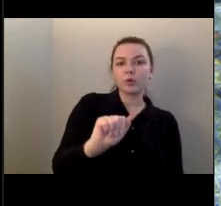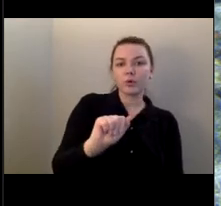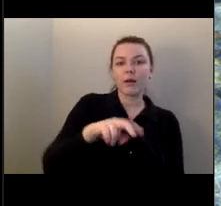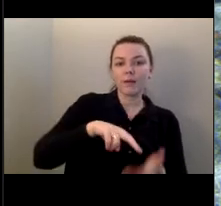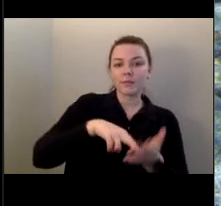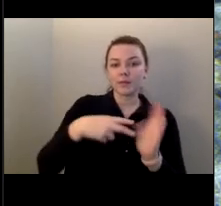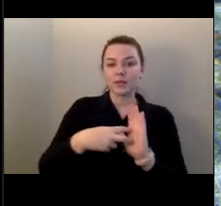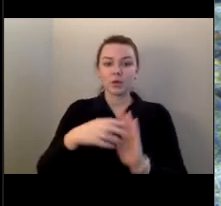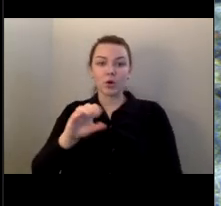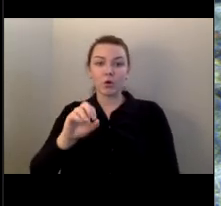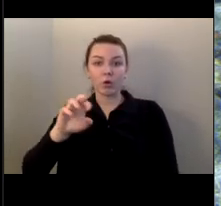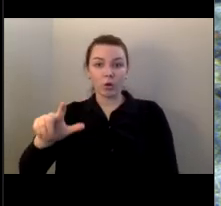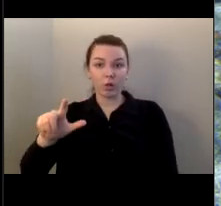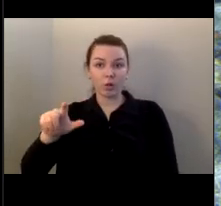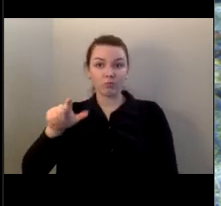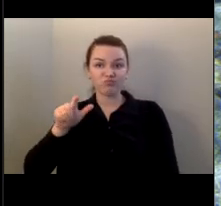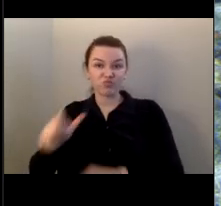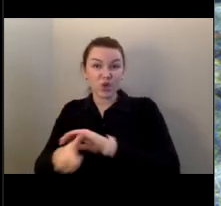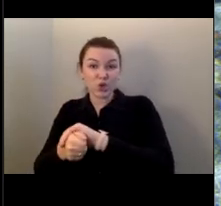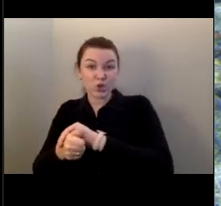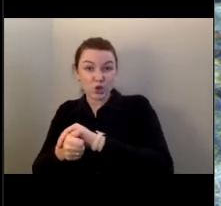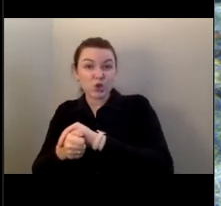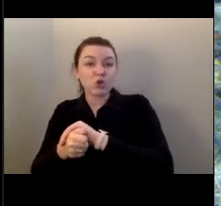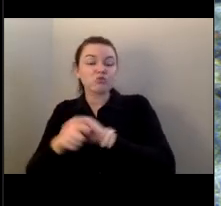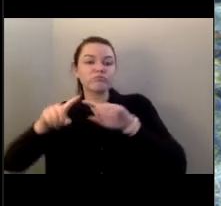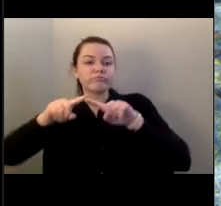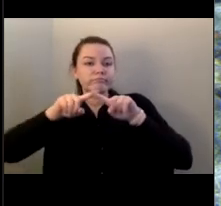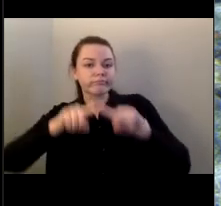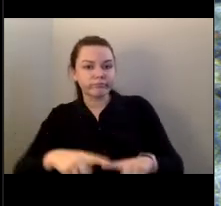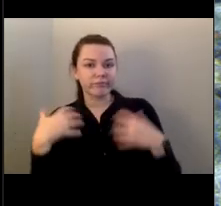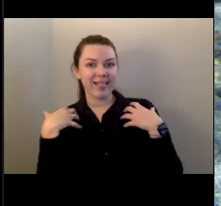depend on a healthy coral reef for survival.